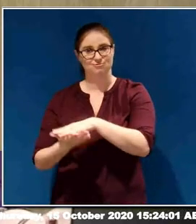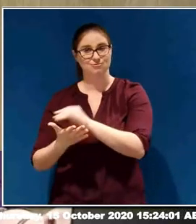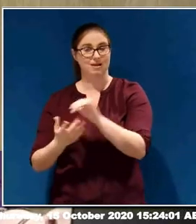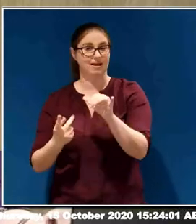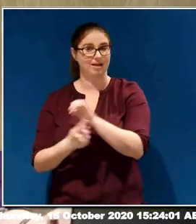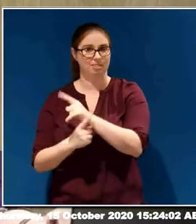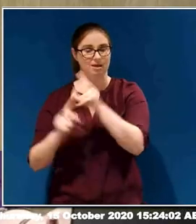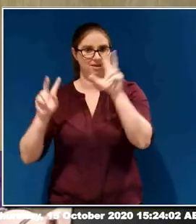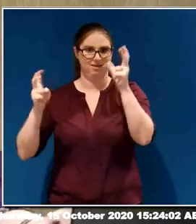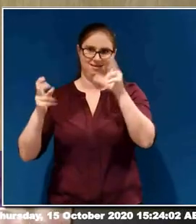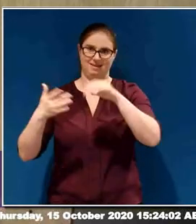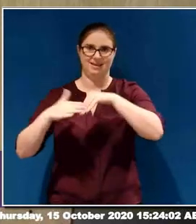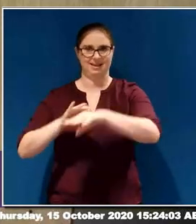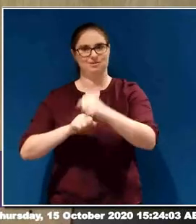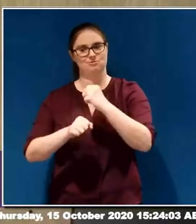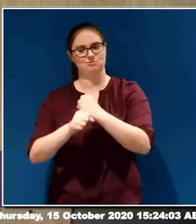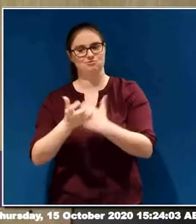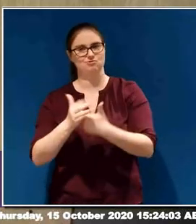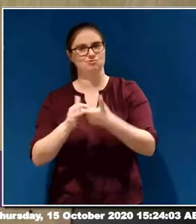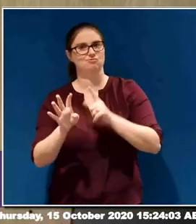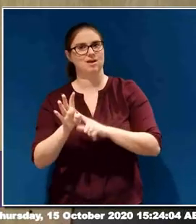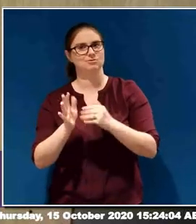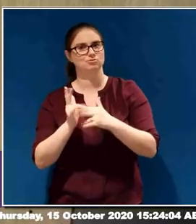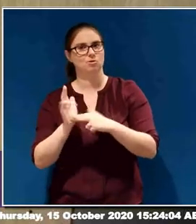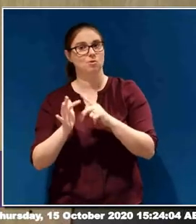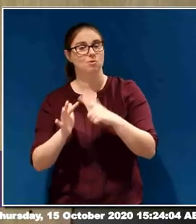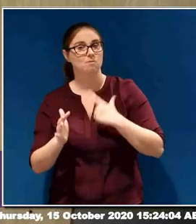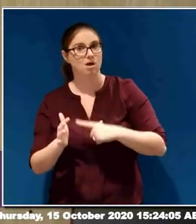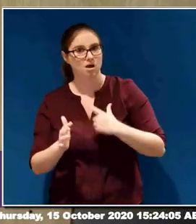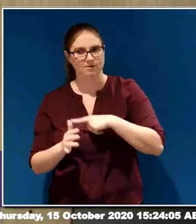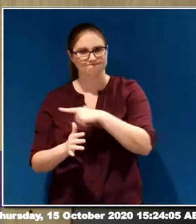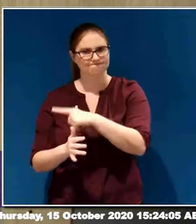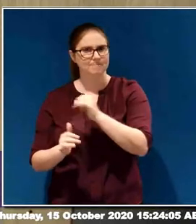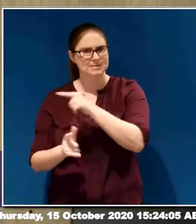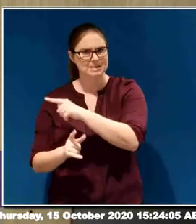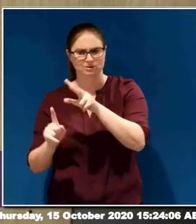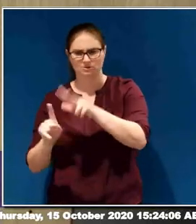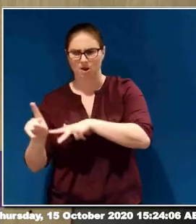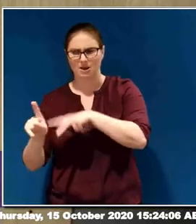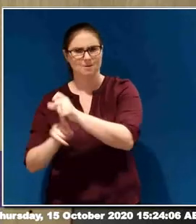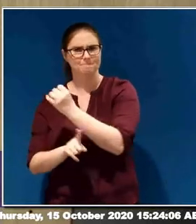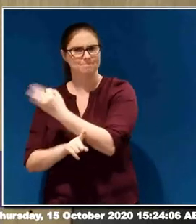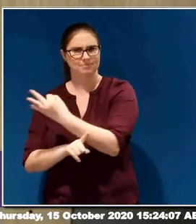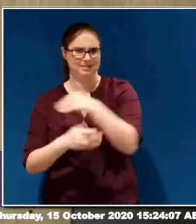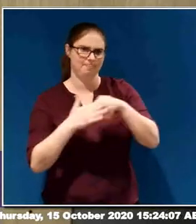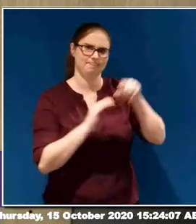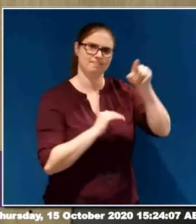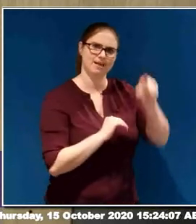with ADHD, or it can be students for whom their disability is not judged to